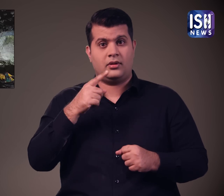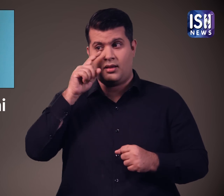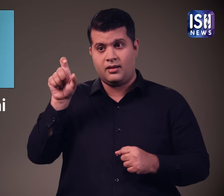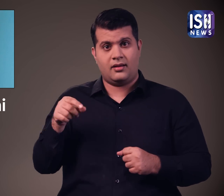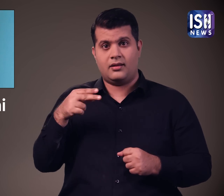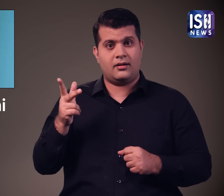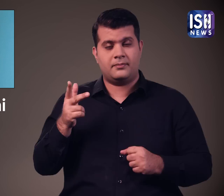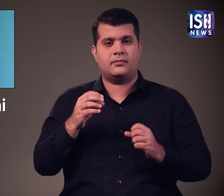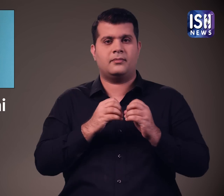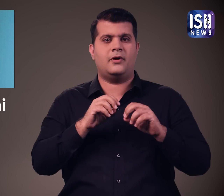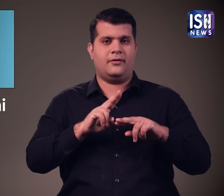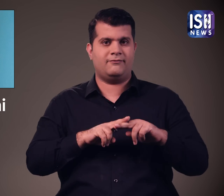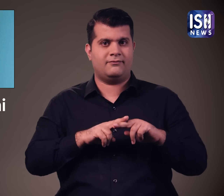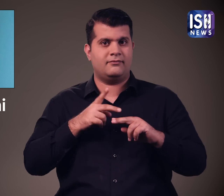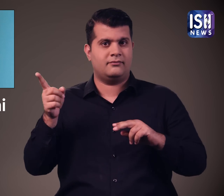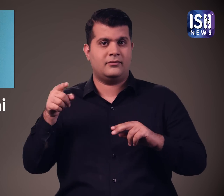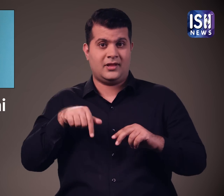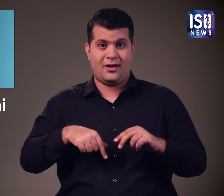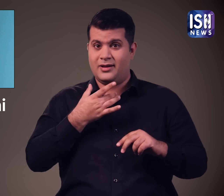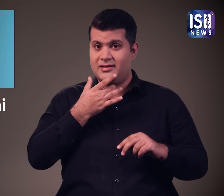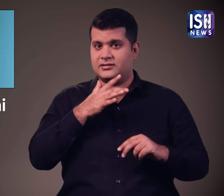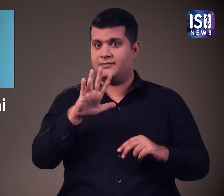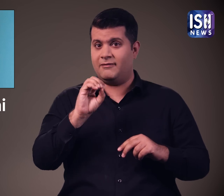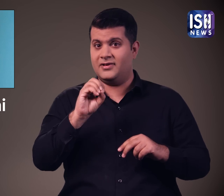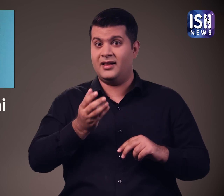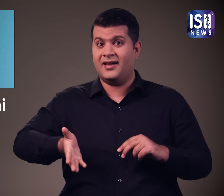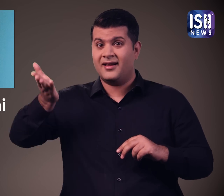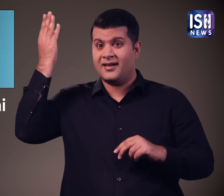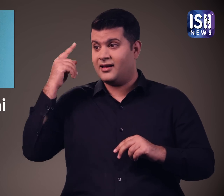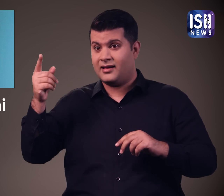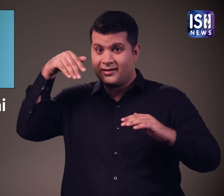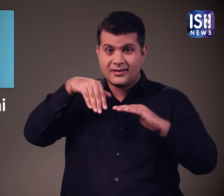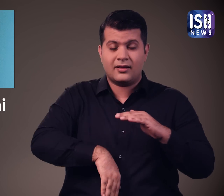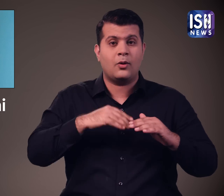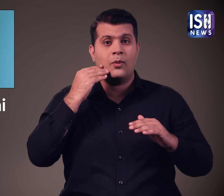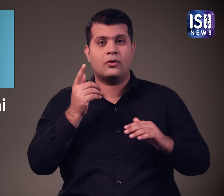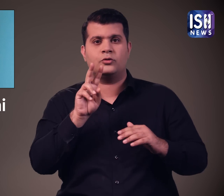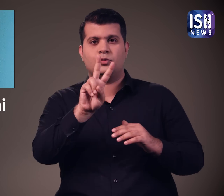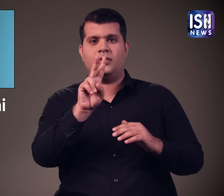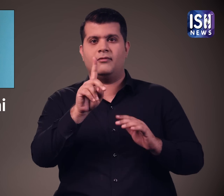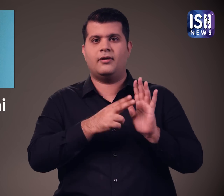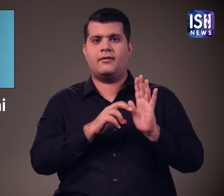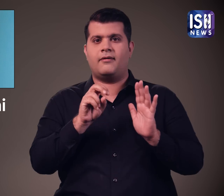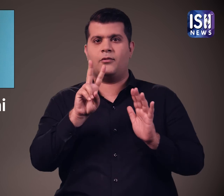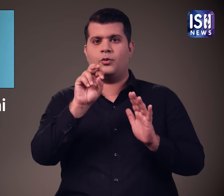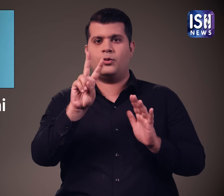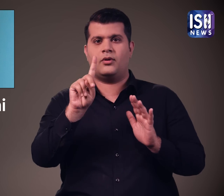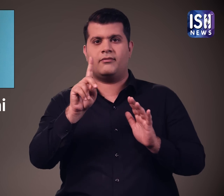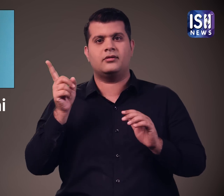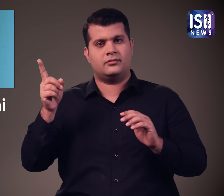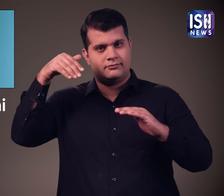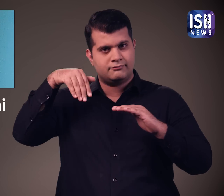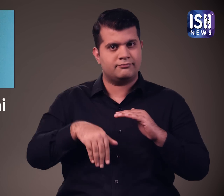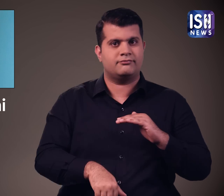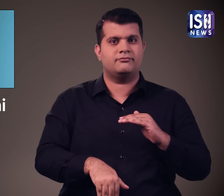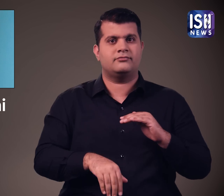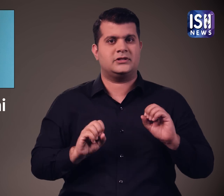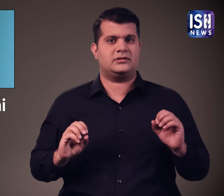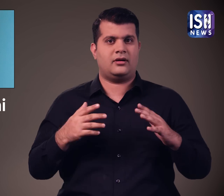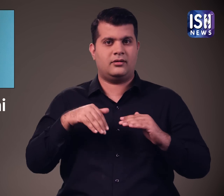Her name was Beatriz Flamini. She is now 50 years old. She went inside the cave on 21 November 2021.